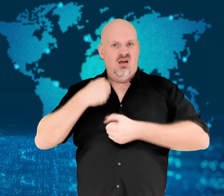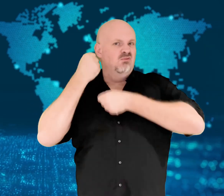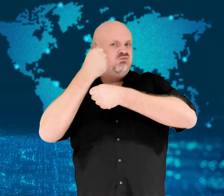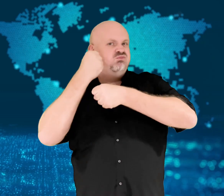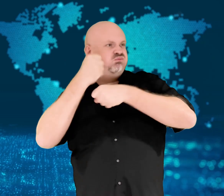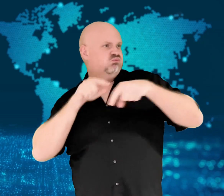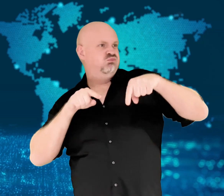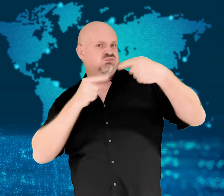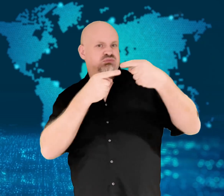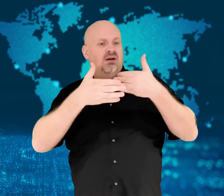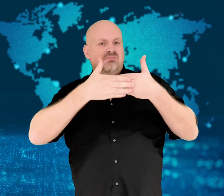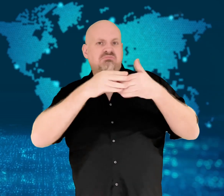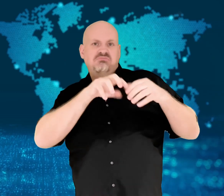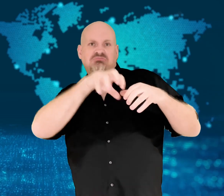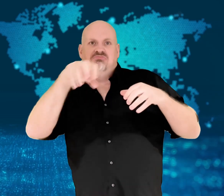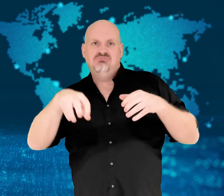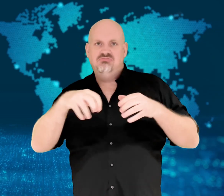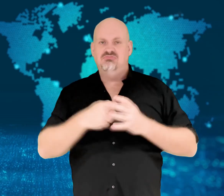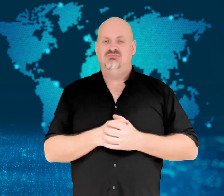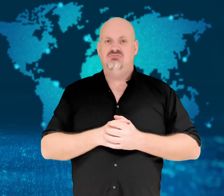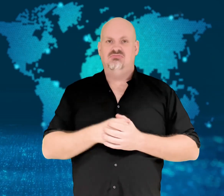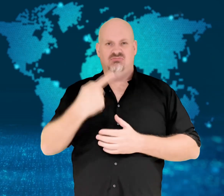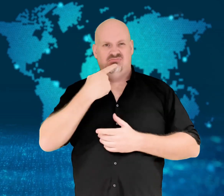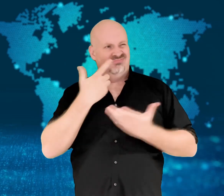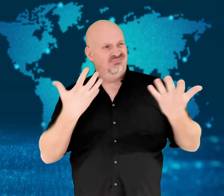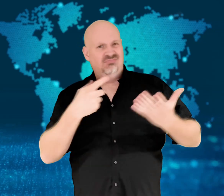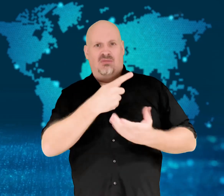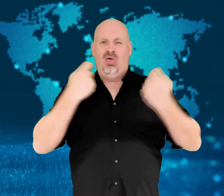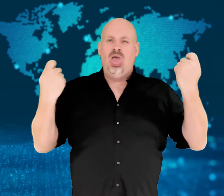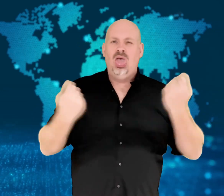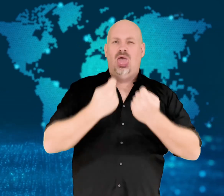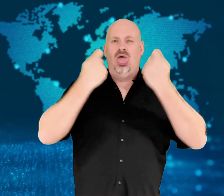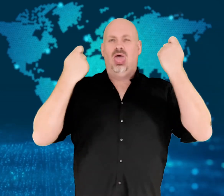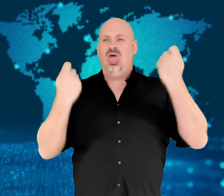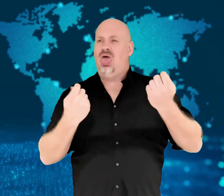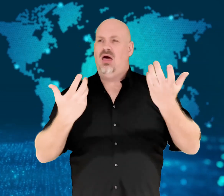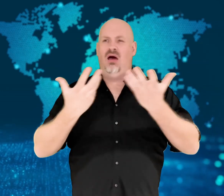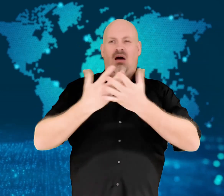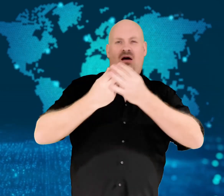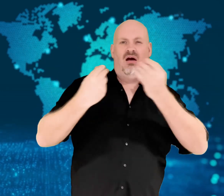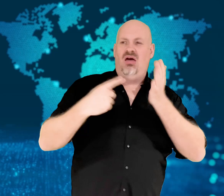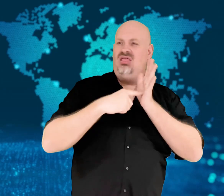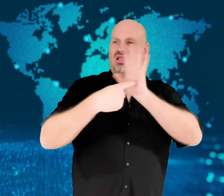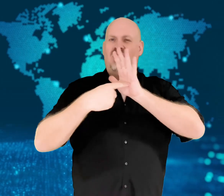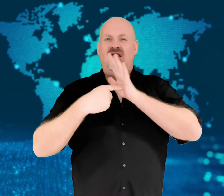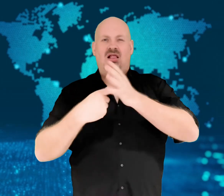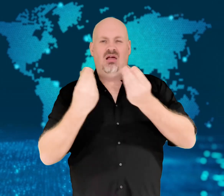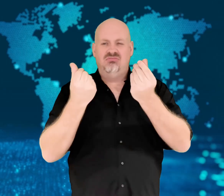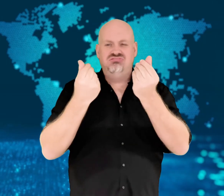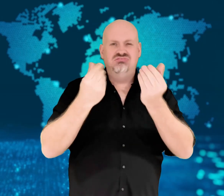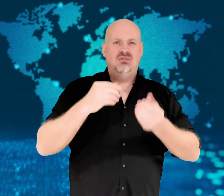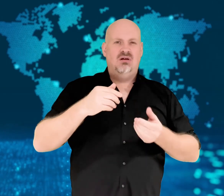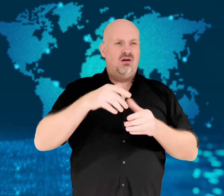An anti-monarch group has vowed it will protest nearby.